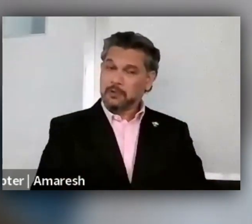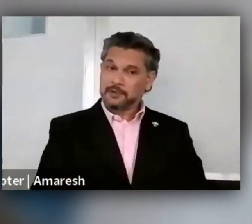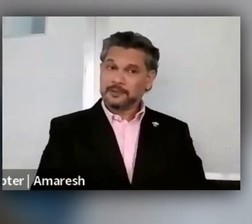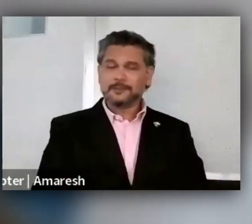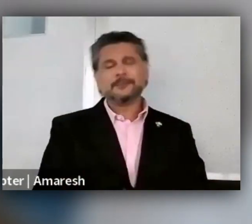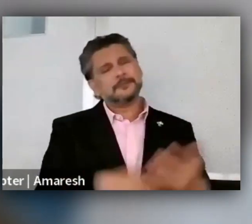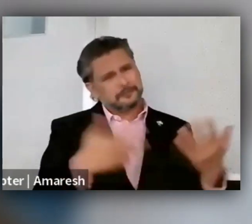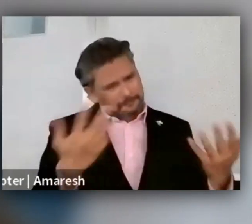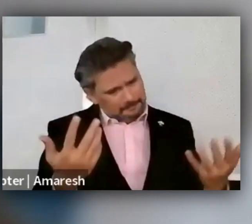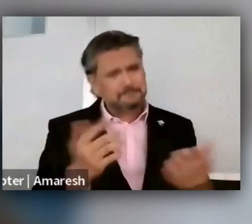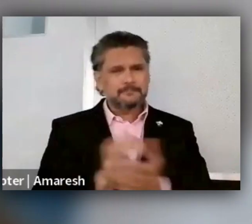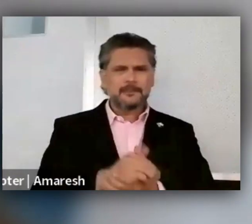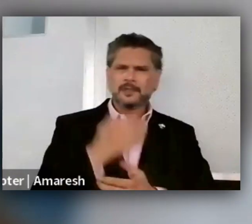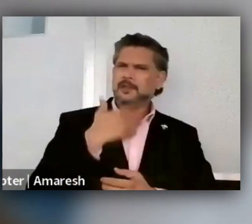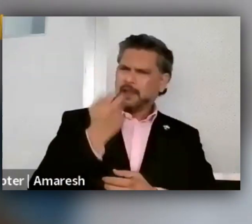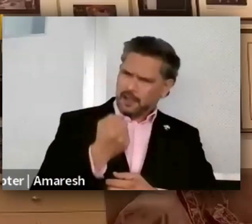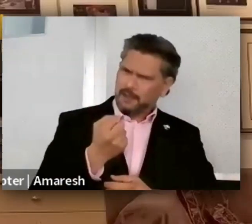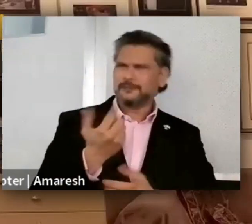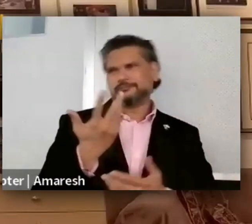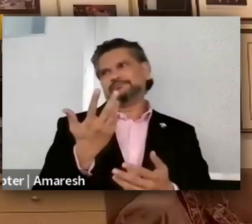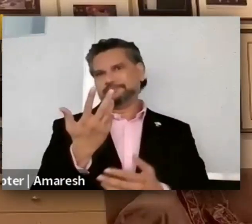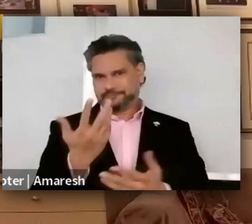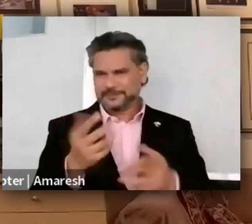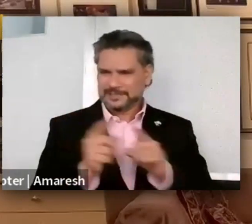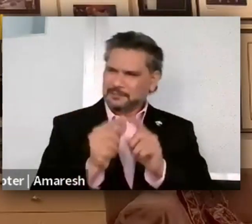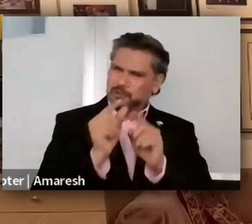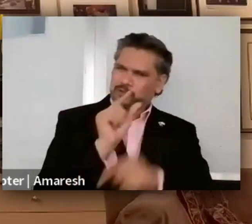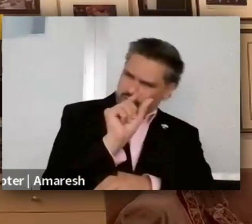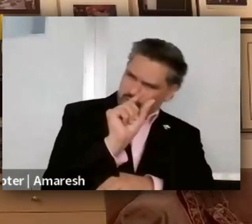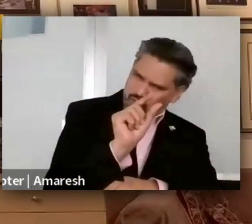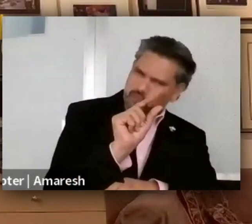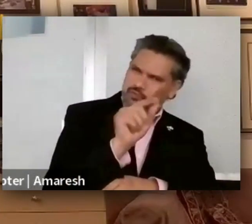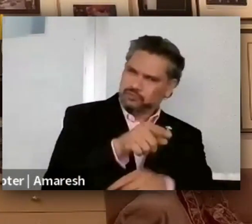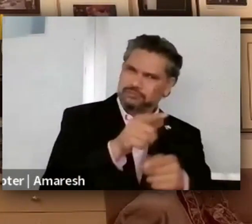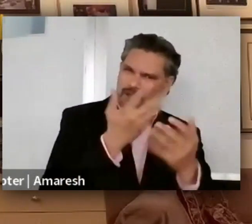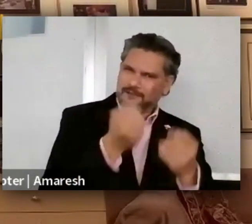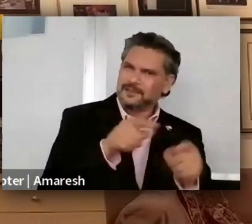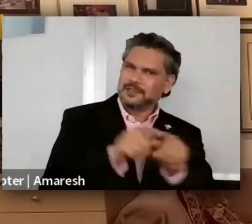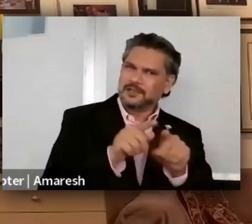Yeah? We do this in a sort of very minimal way.